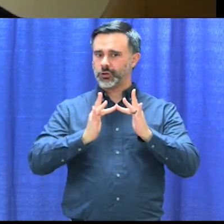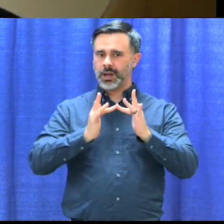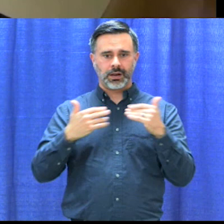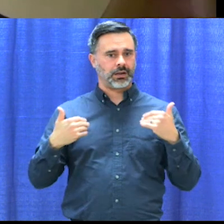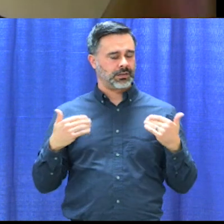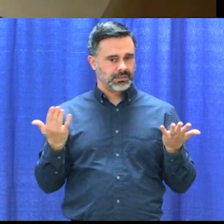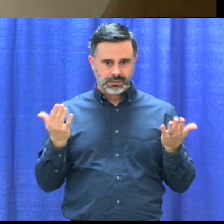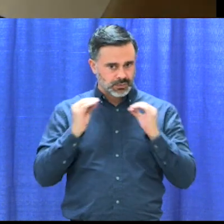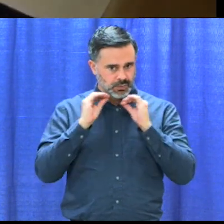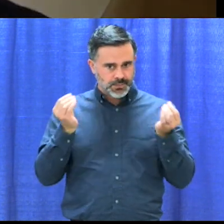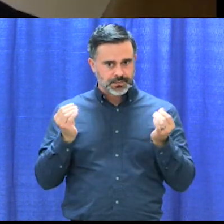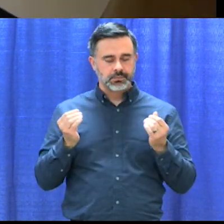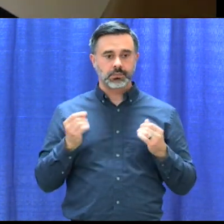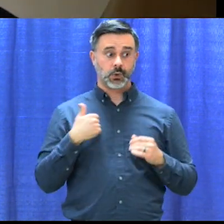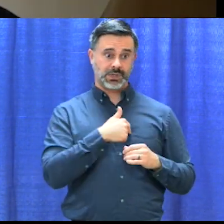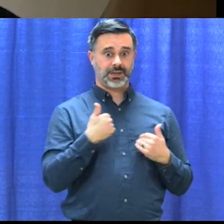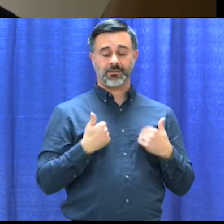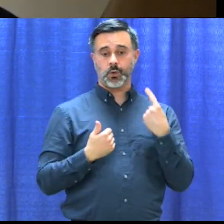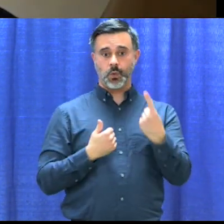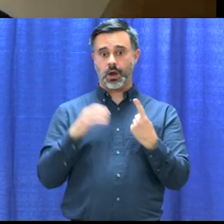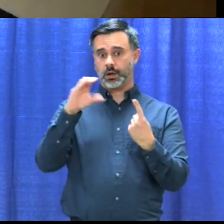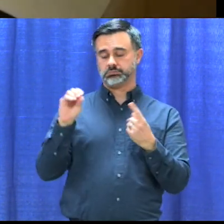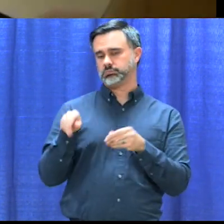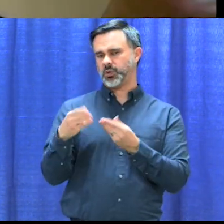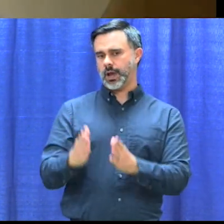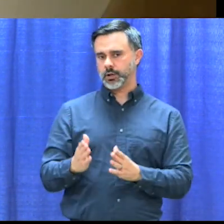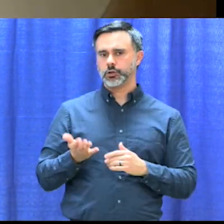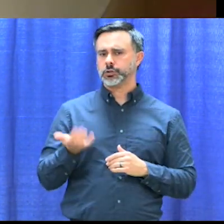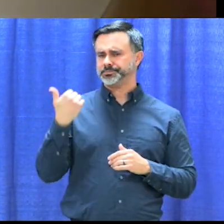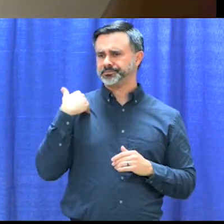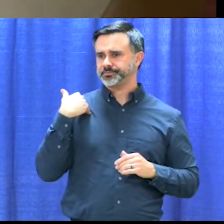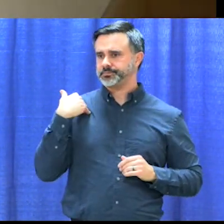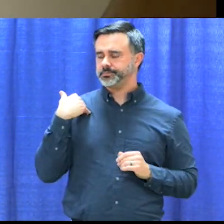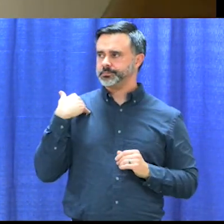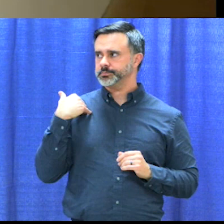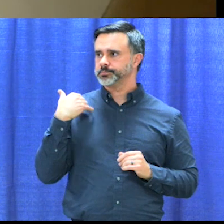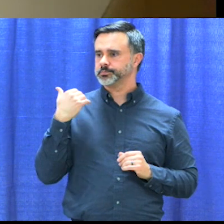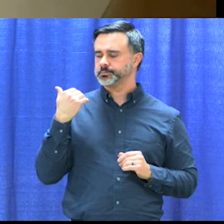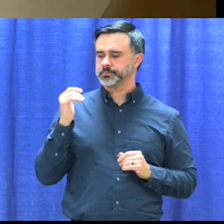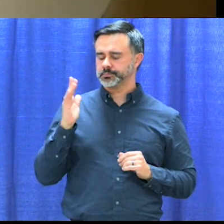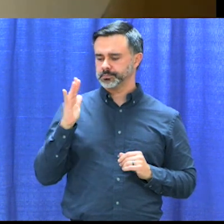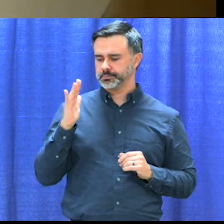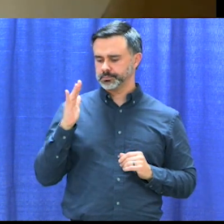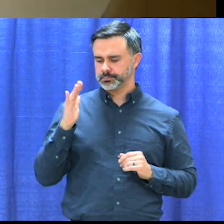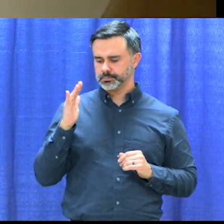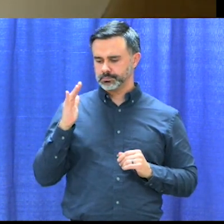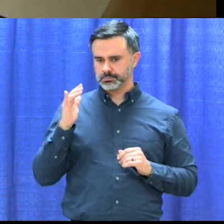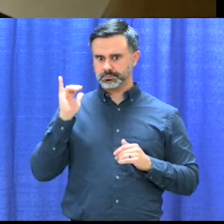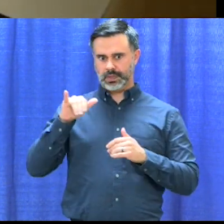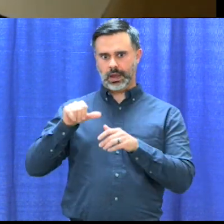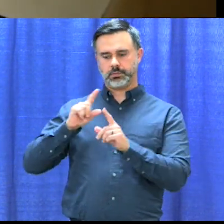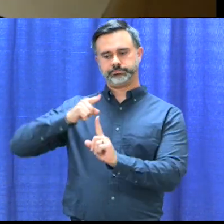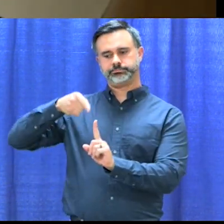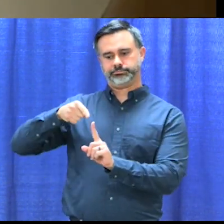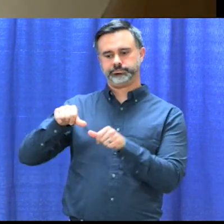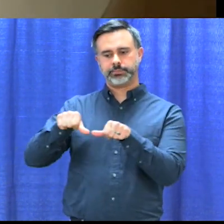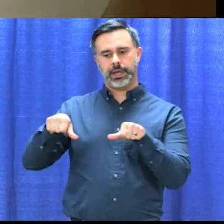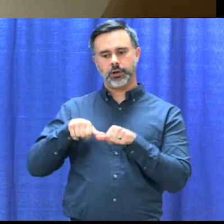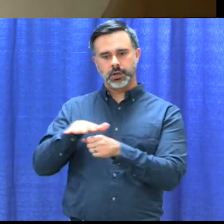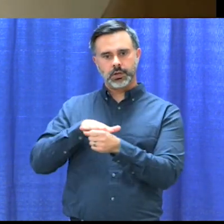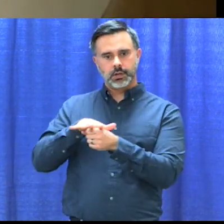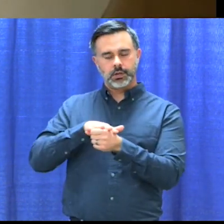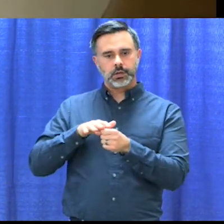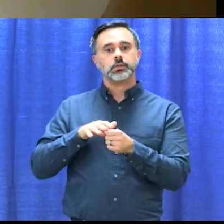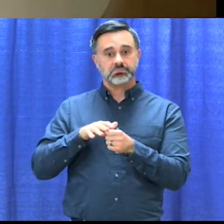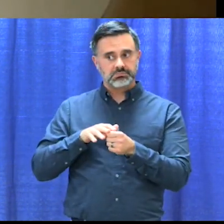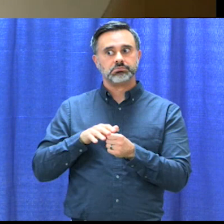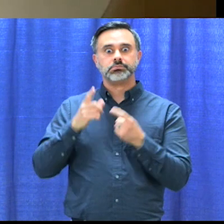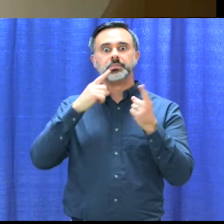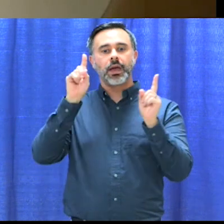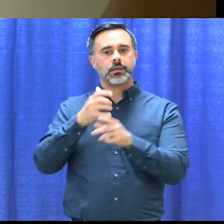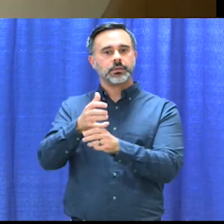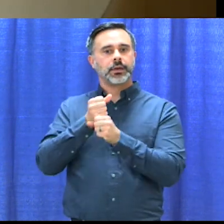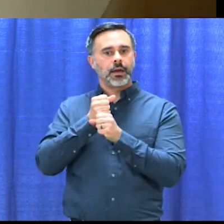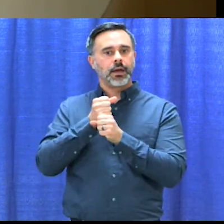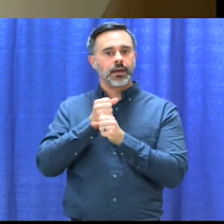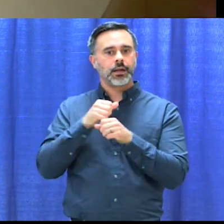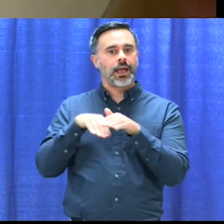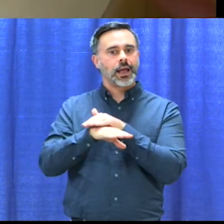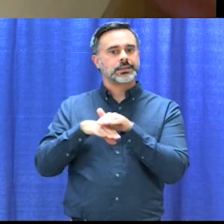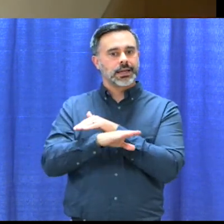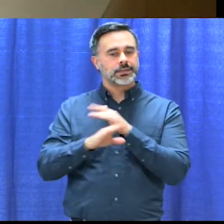We have only one provider back when that particular area was able to obtain access.